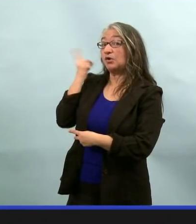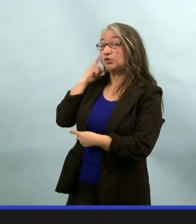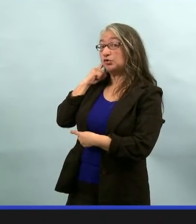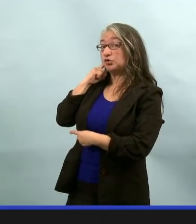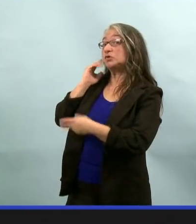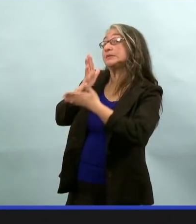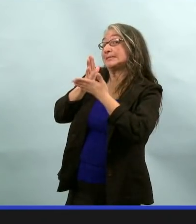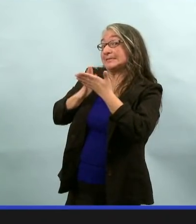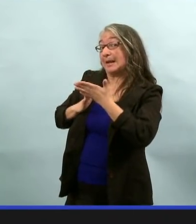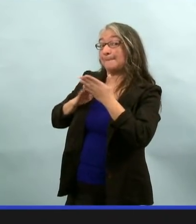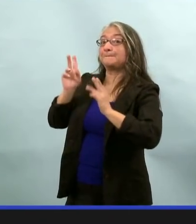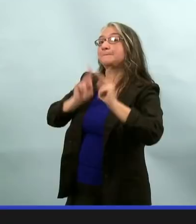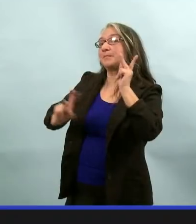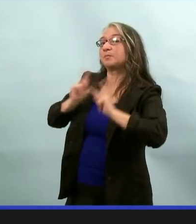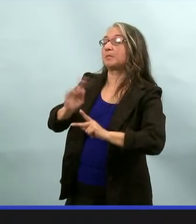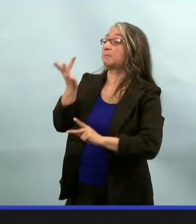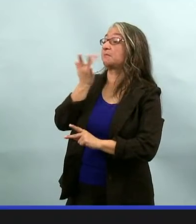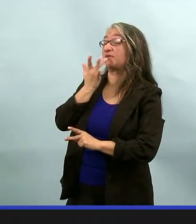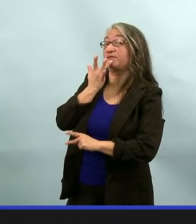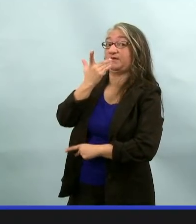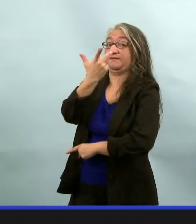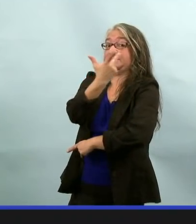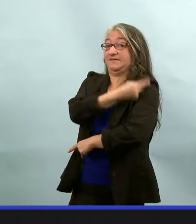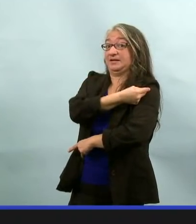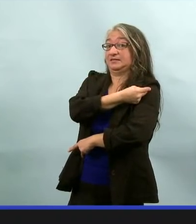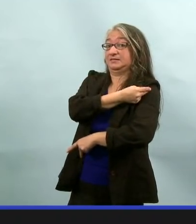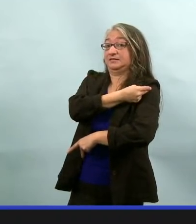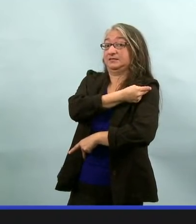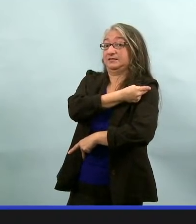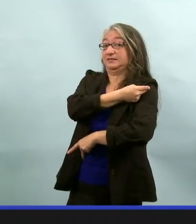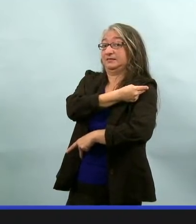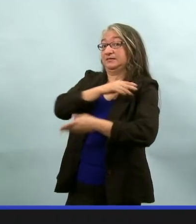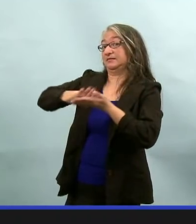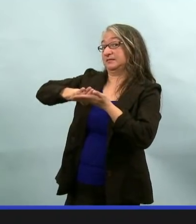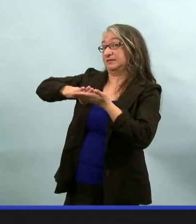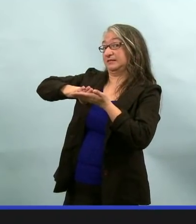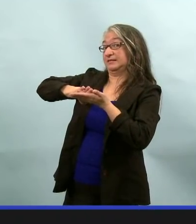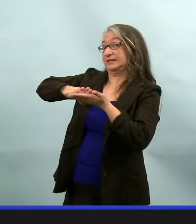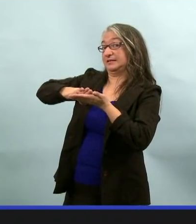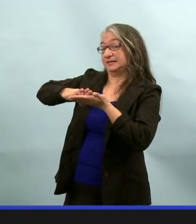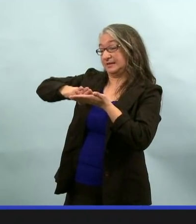things like being vulnerable or immunocompromised and they're saying it's really difficult for them